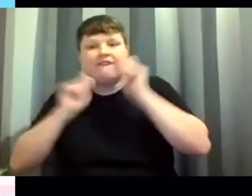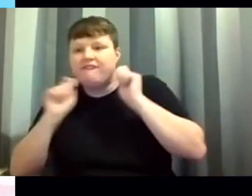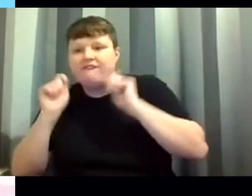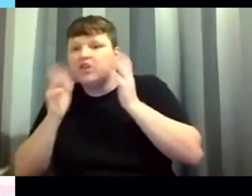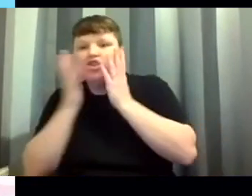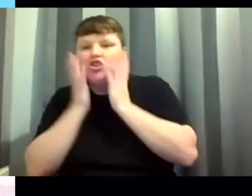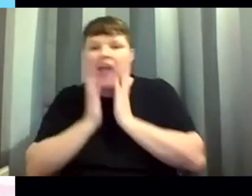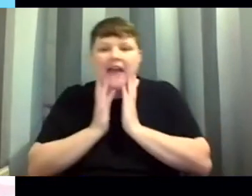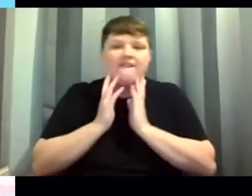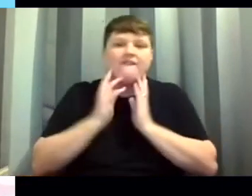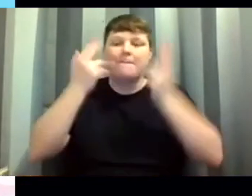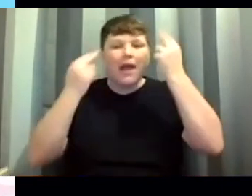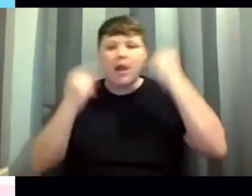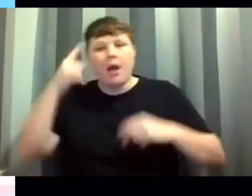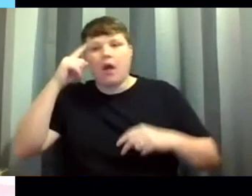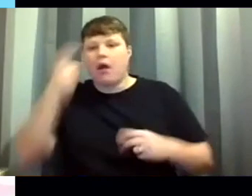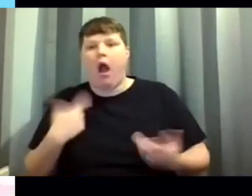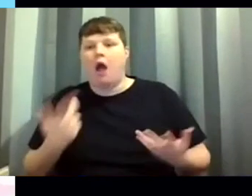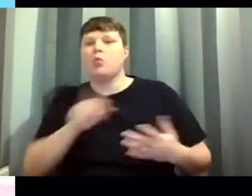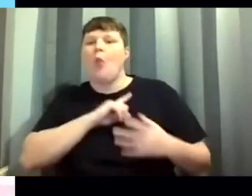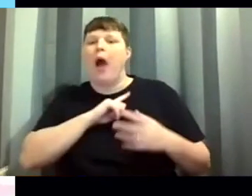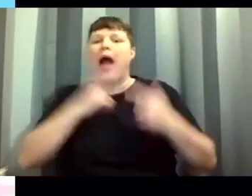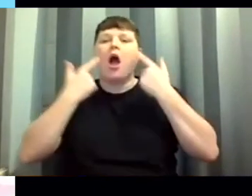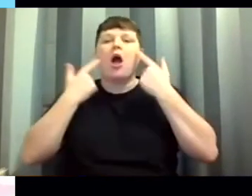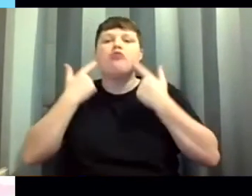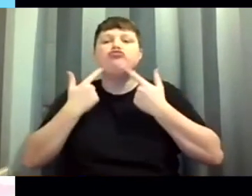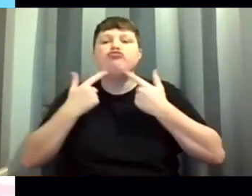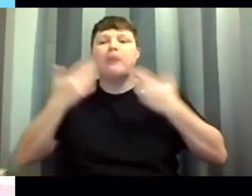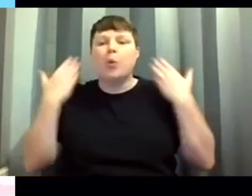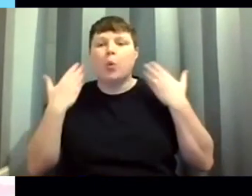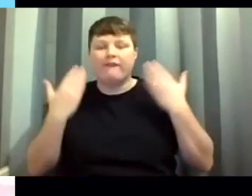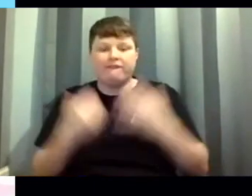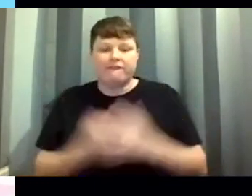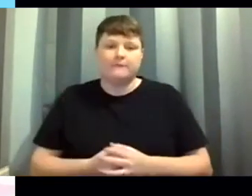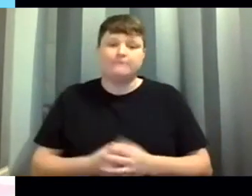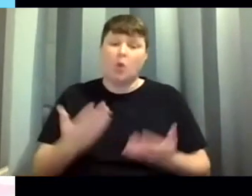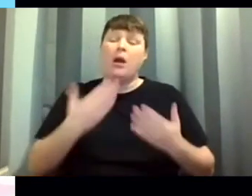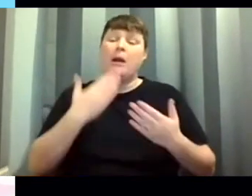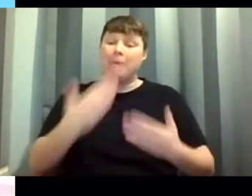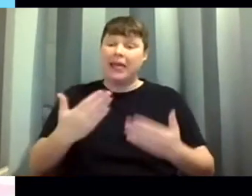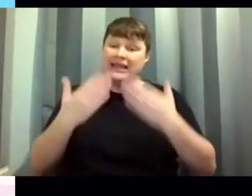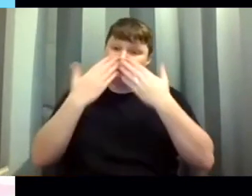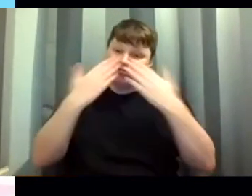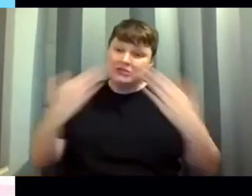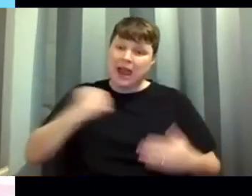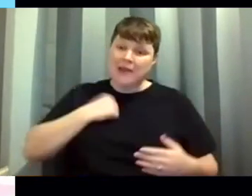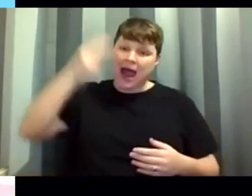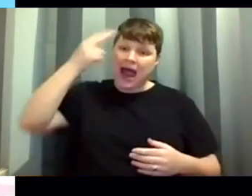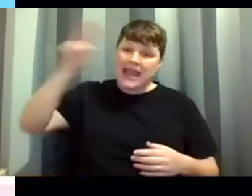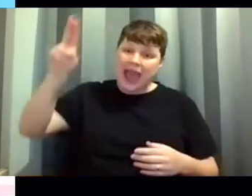So there we go. Please respect my change of name and pronouns but let's not make a big deal of it.